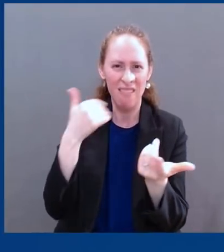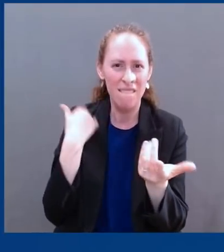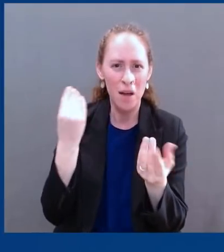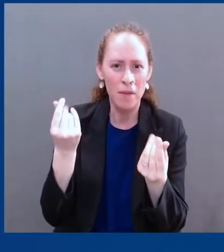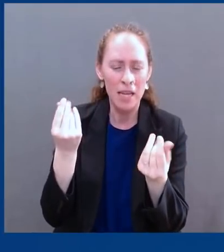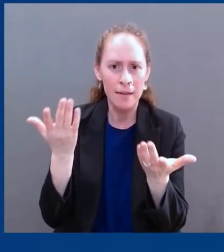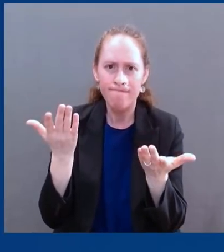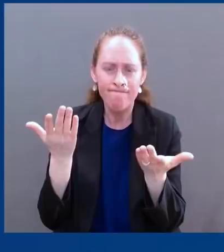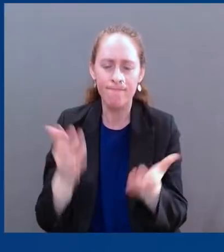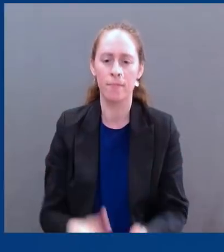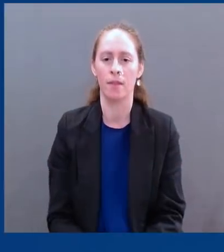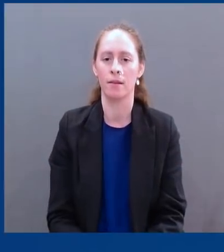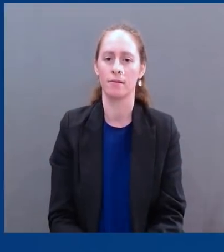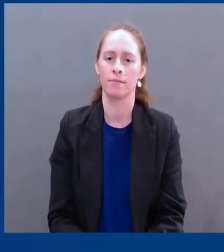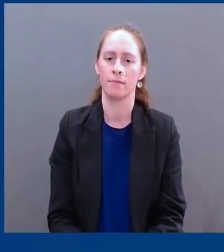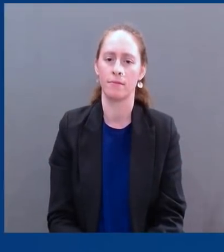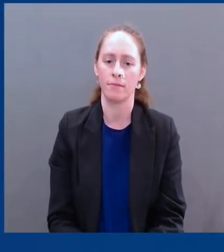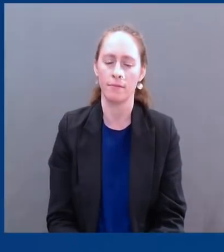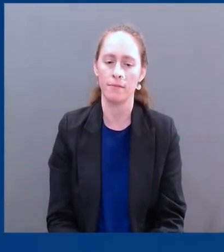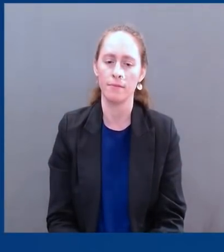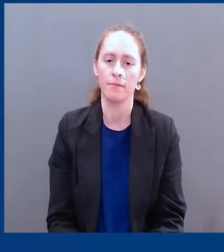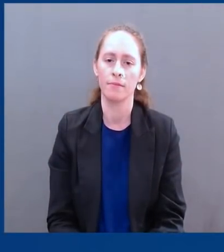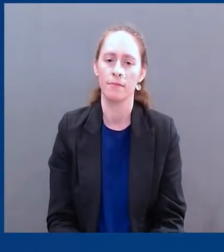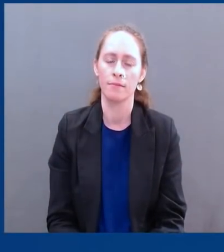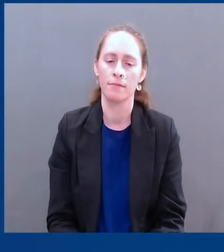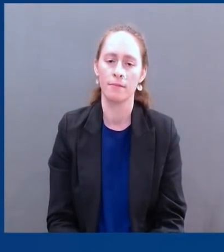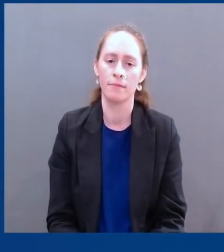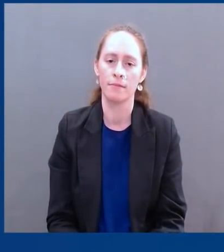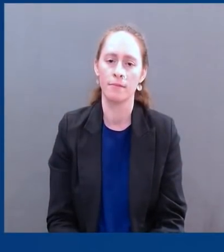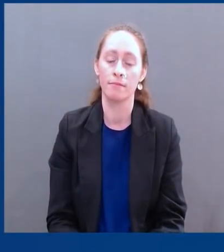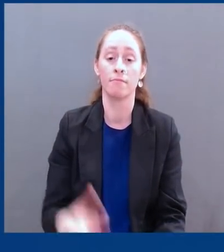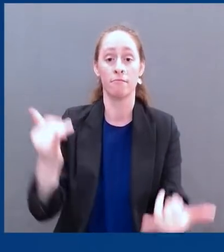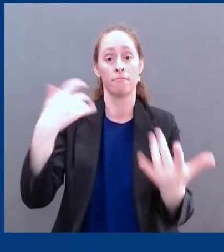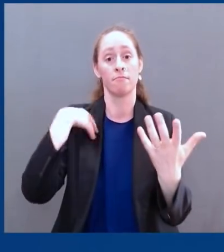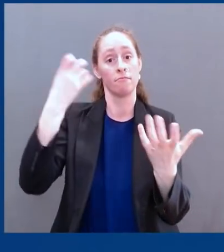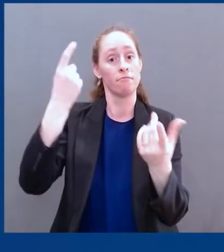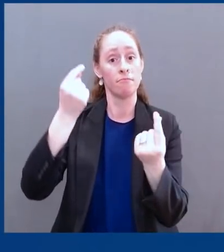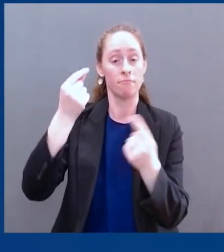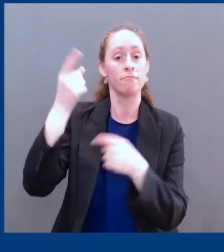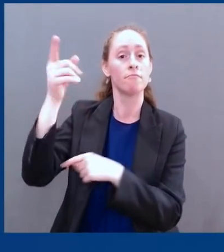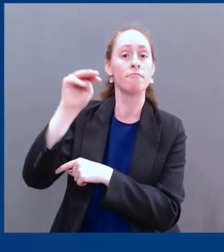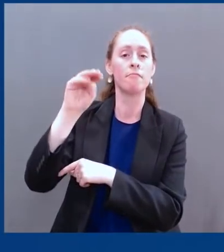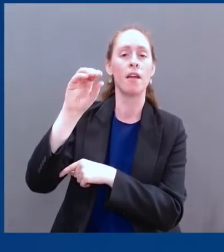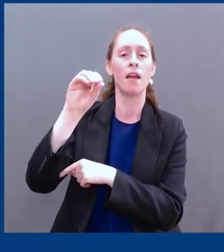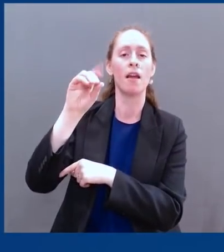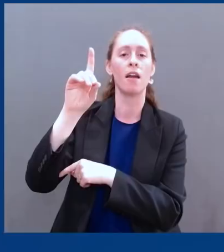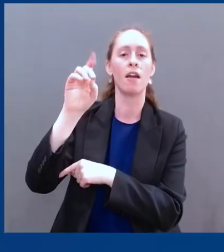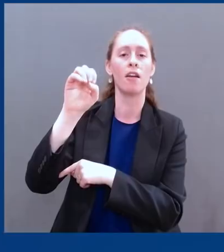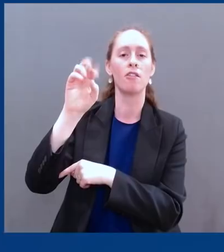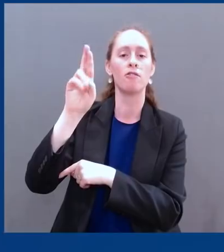So the data and the announcement made by Moderna reflects a study done in collaboration